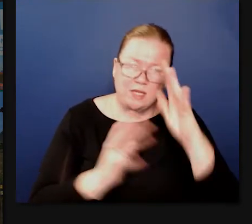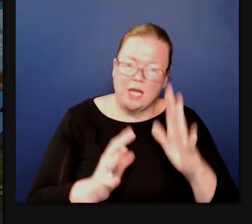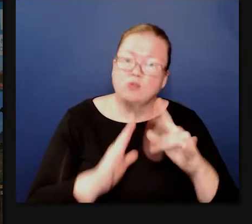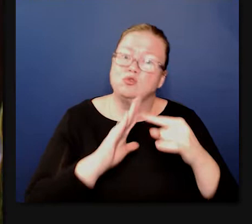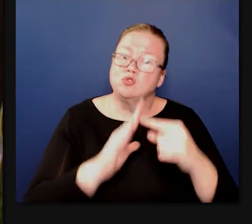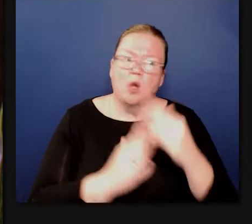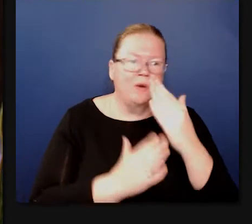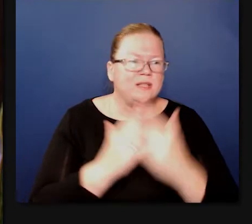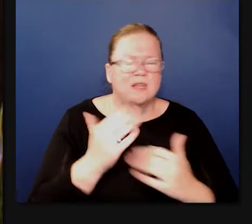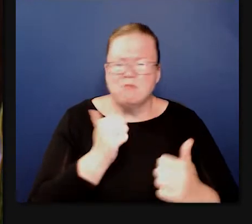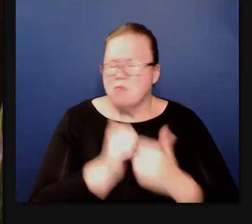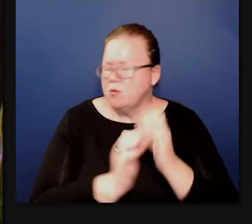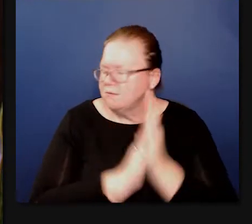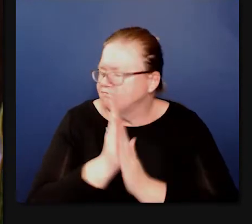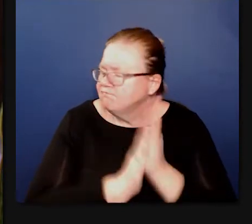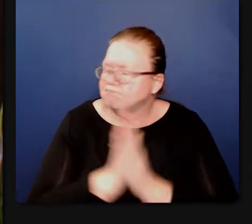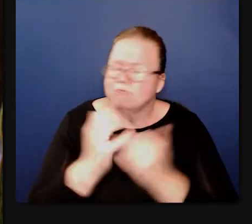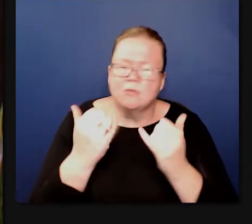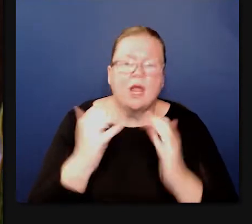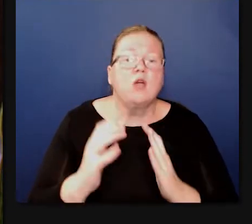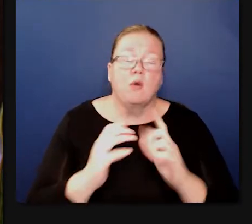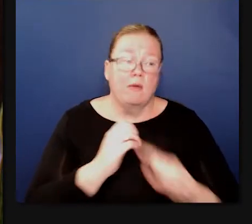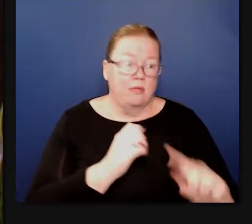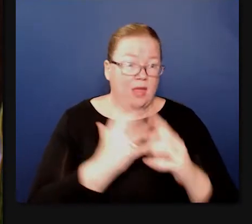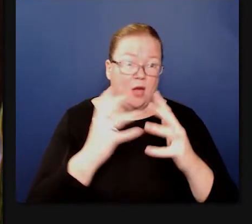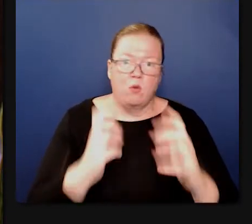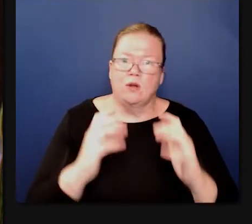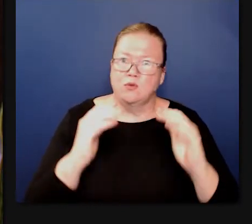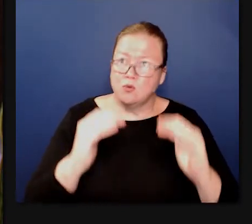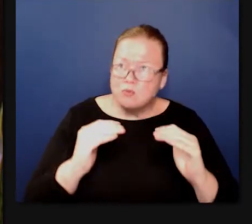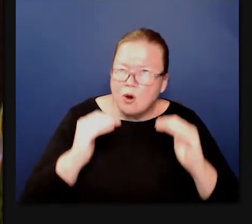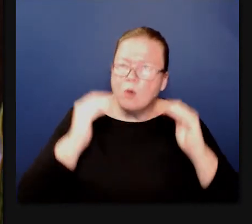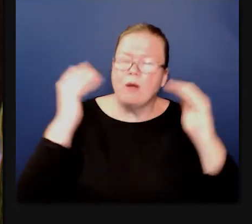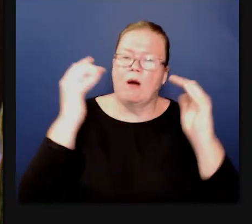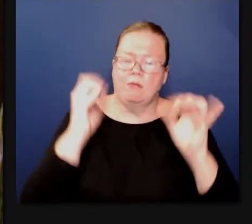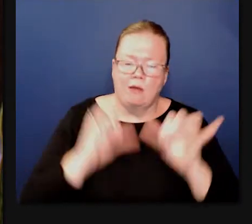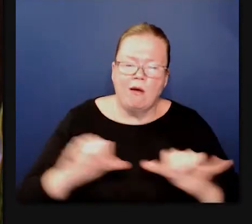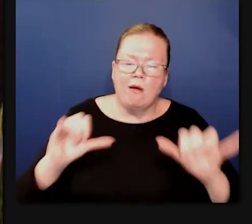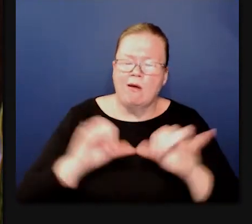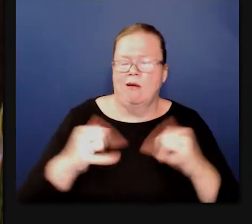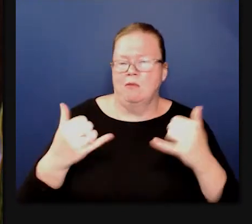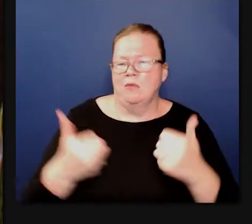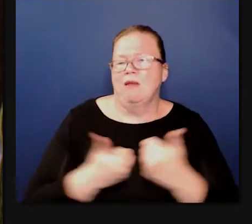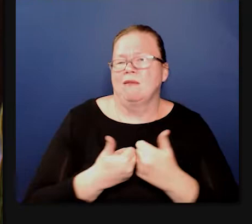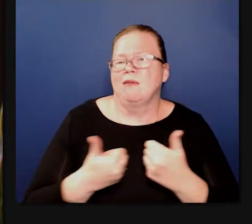represent some of your most passionate players that are willing still beyond the classic just playing the game,